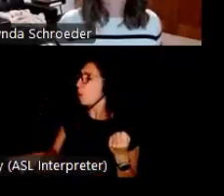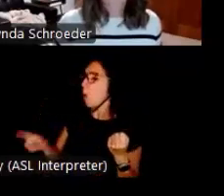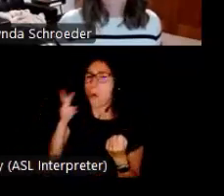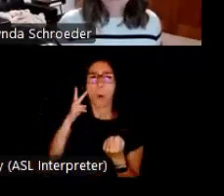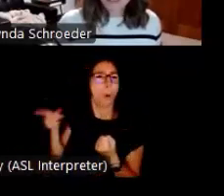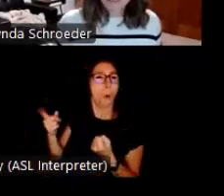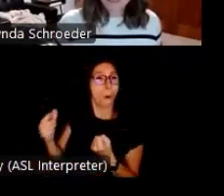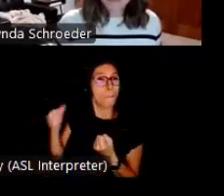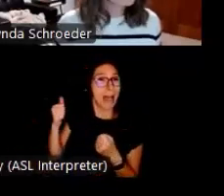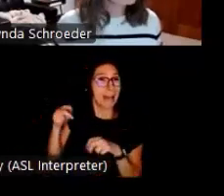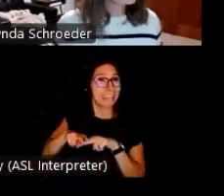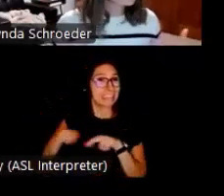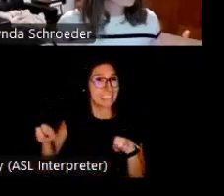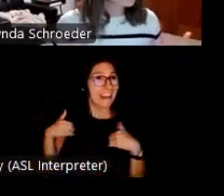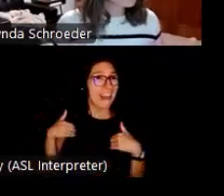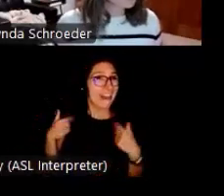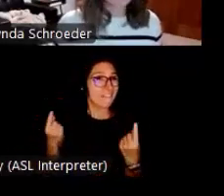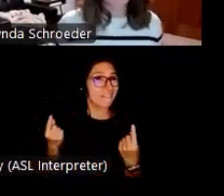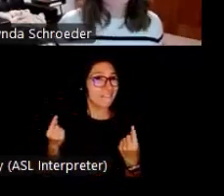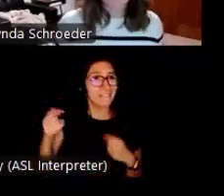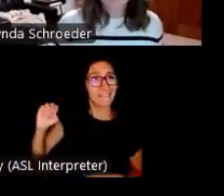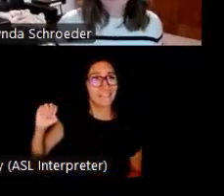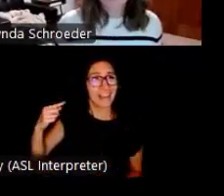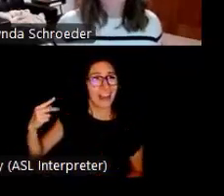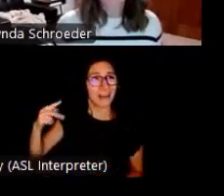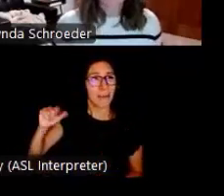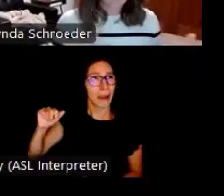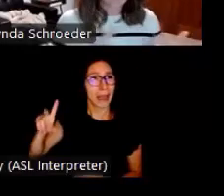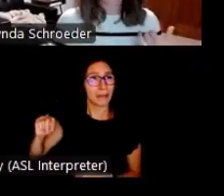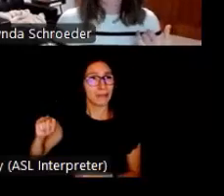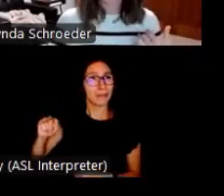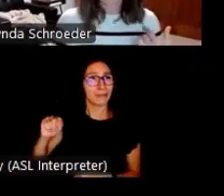meaning it is a rural area if you can, A, leave your door